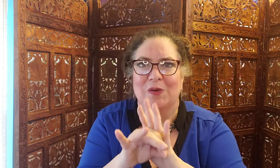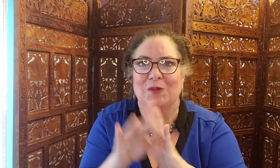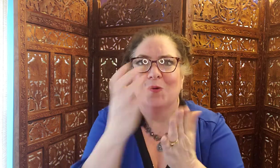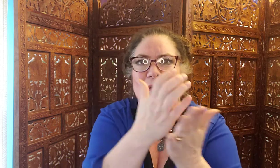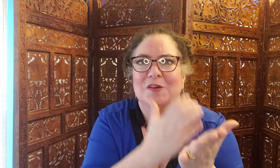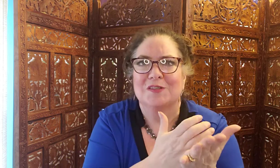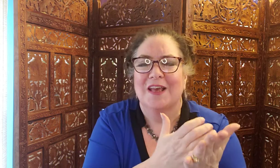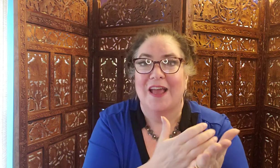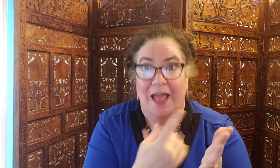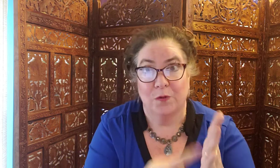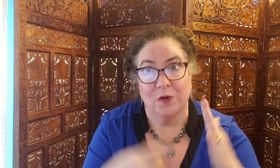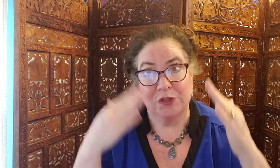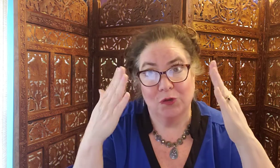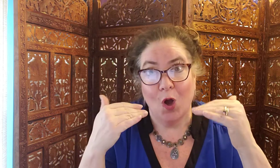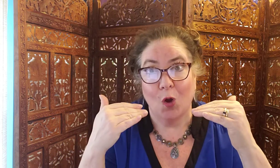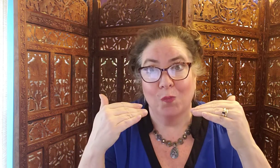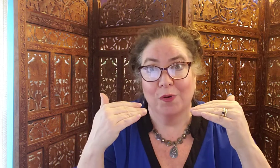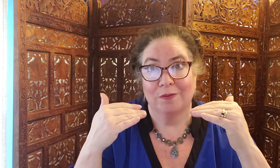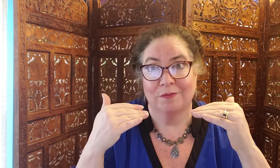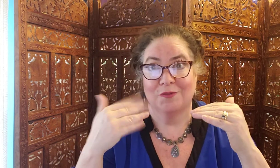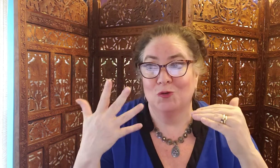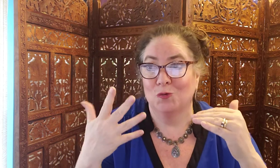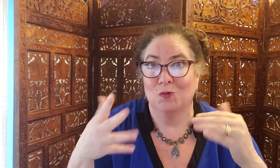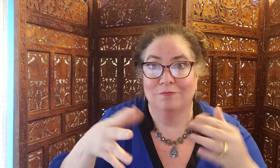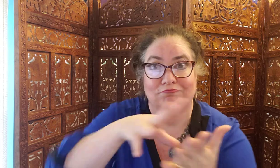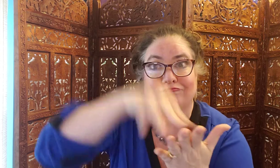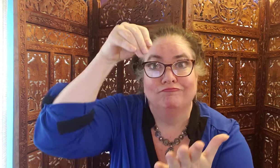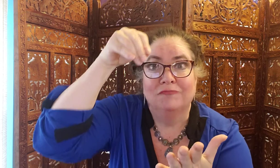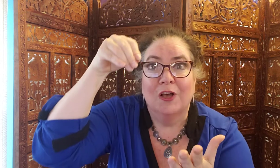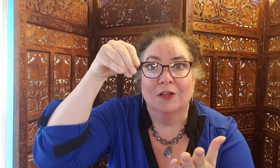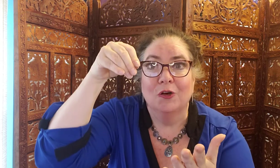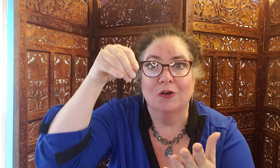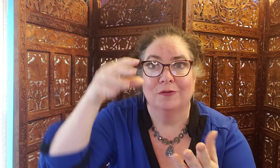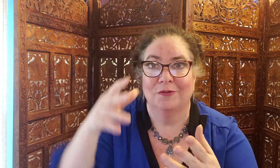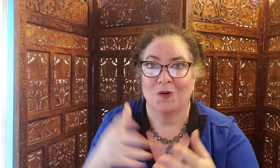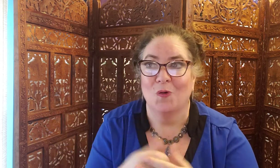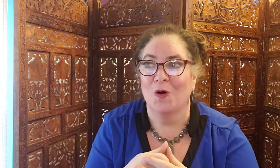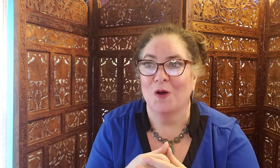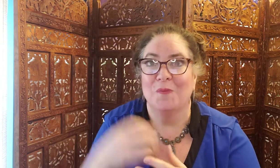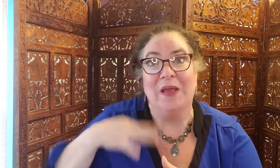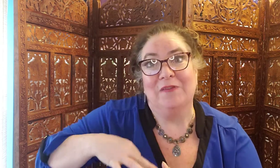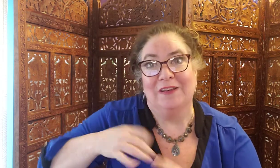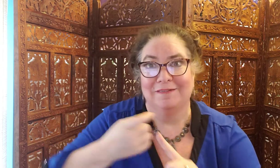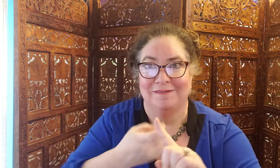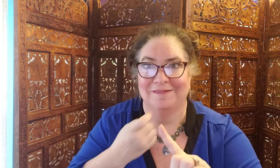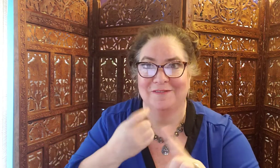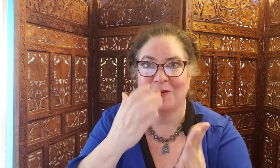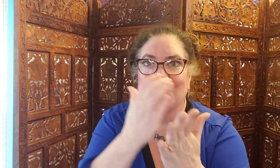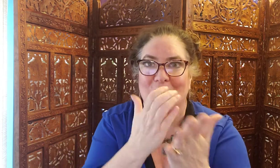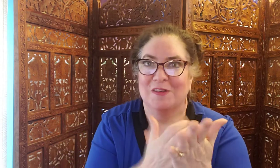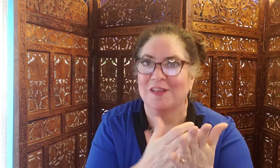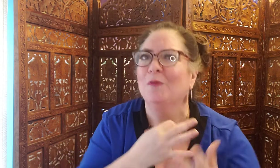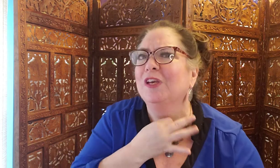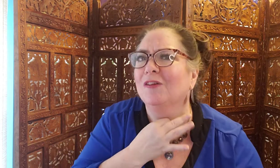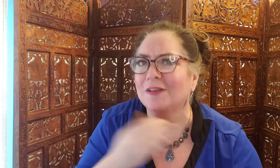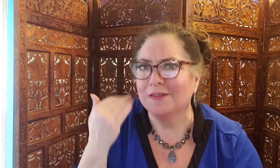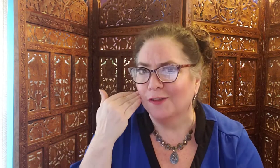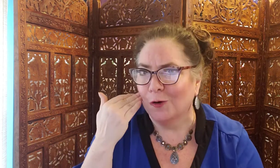pick the course? and what do you hope to learn or benefit from the course? I'll be curious to know.